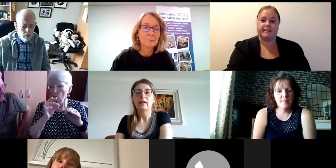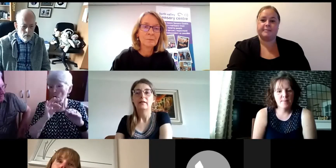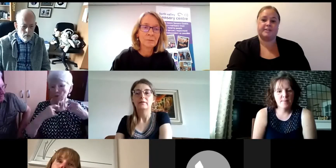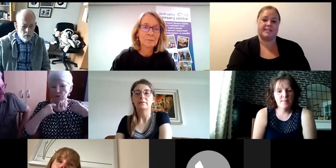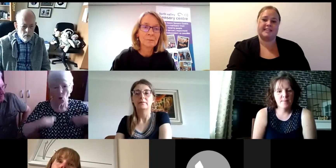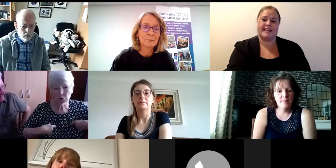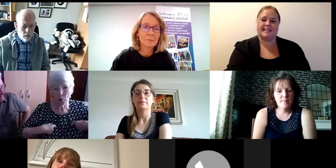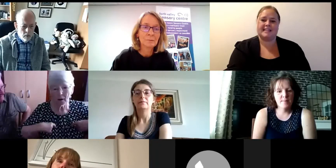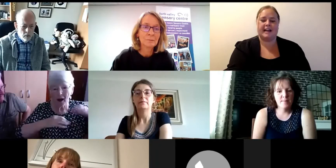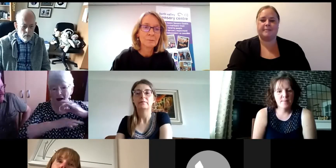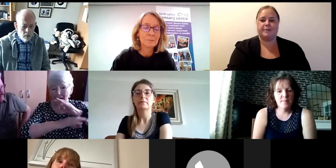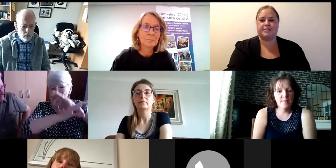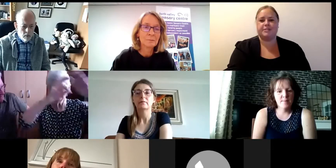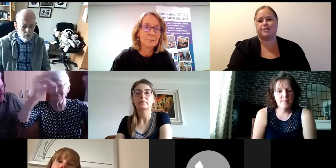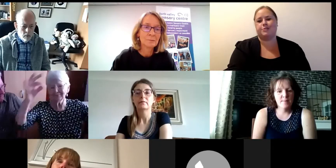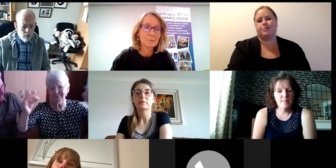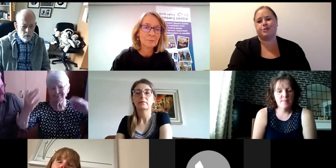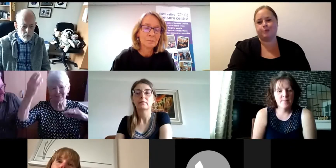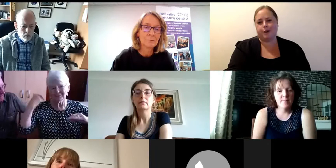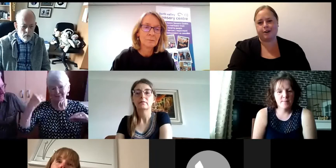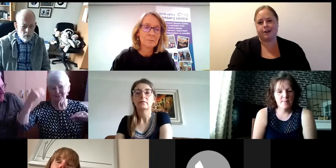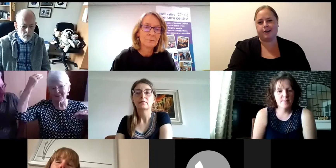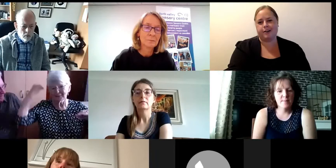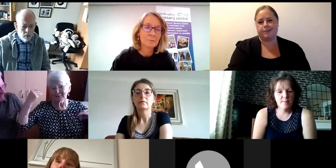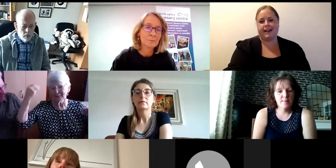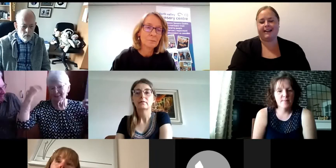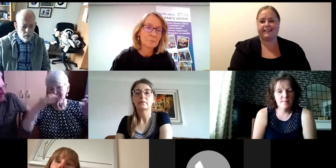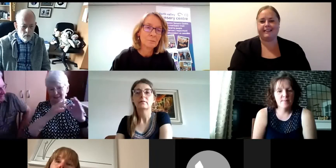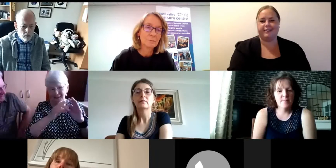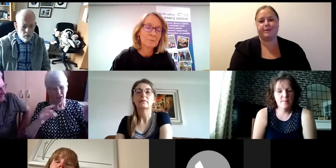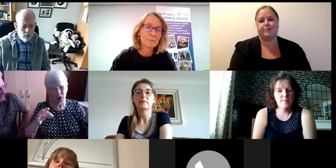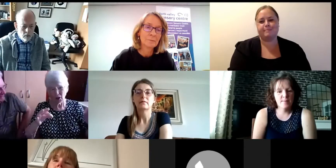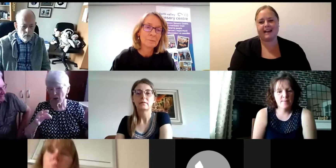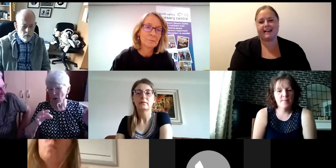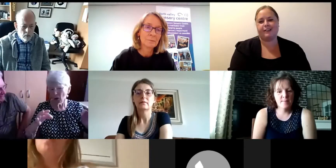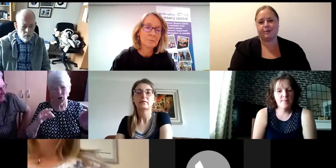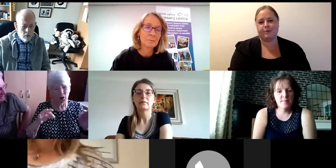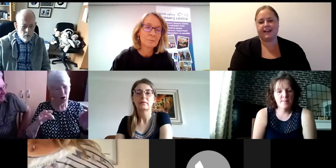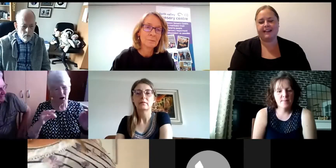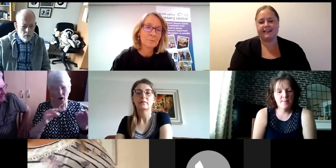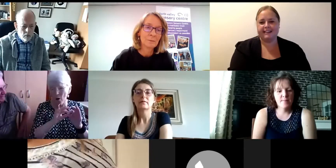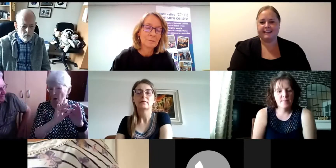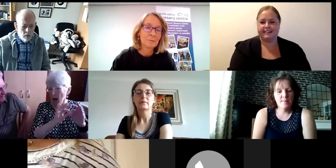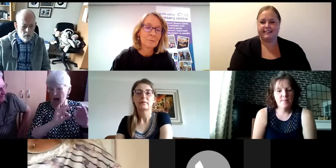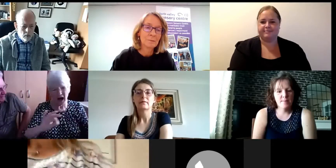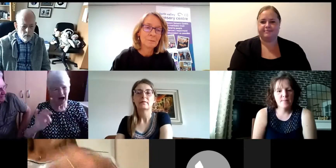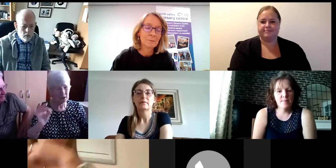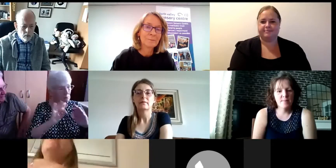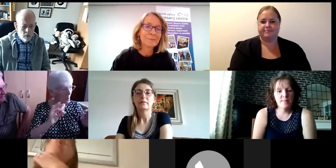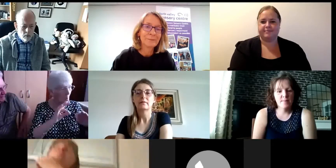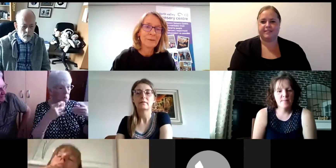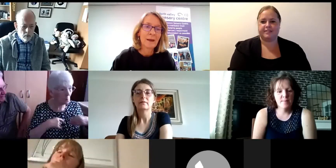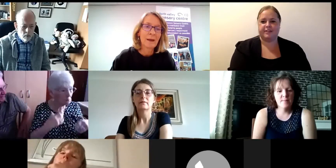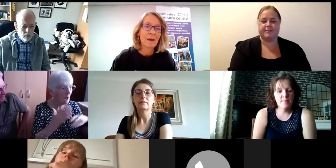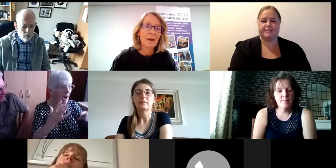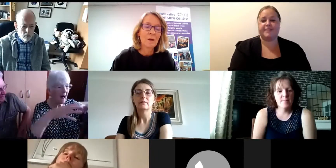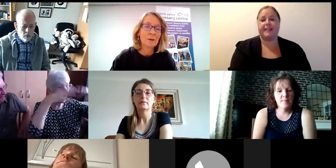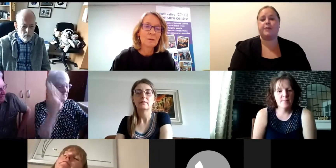At that time there was no social worker or anything. We are going back a long way. There was no awareness about people who are deaf.